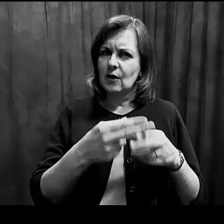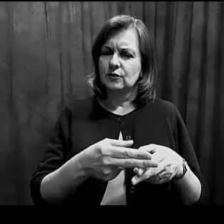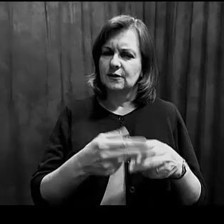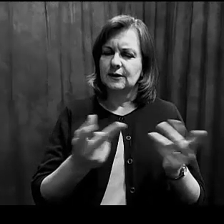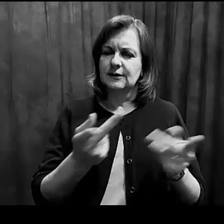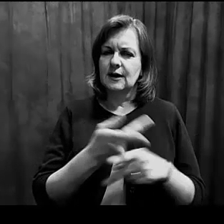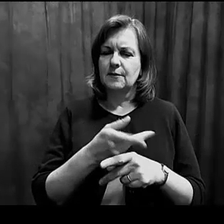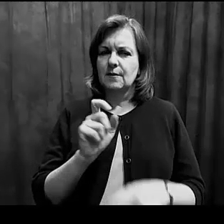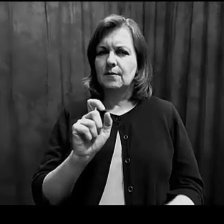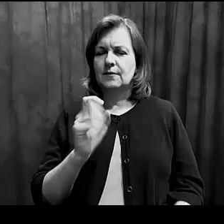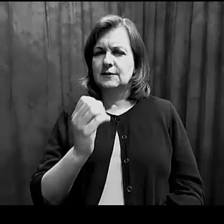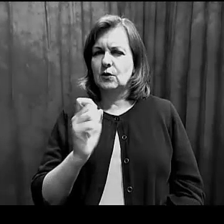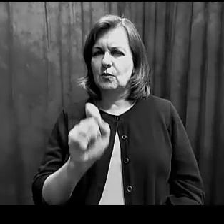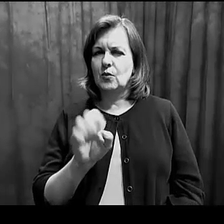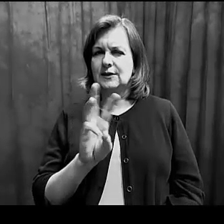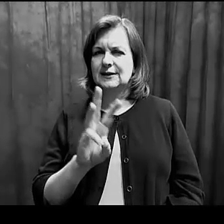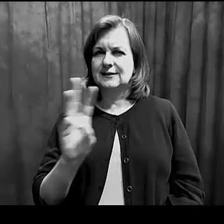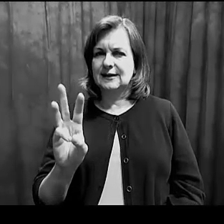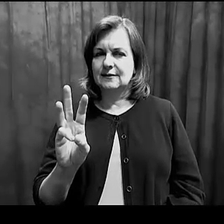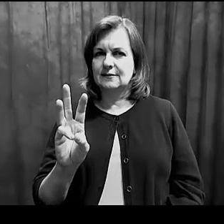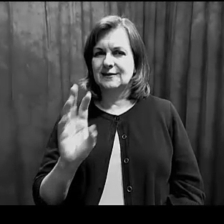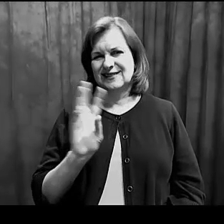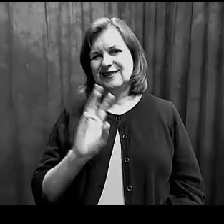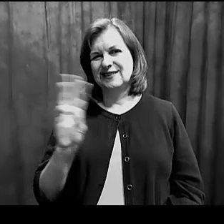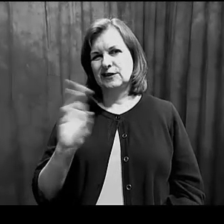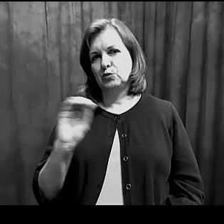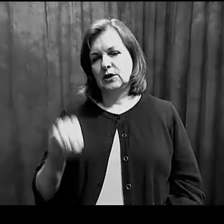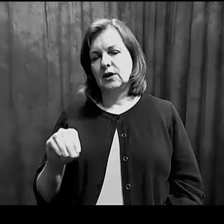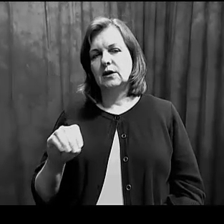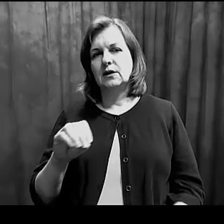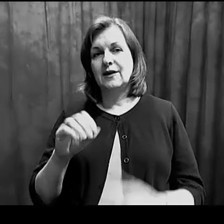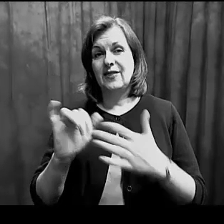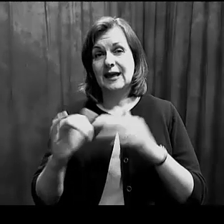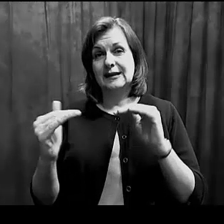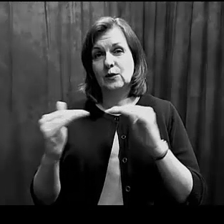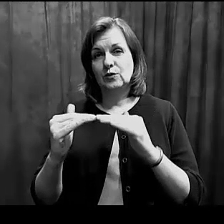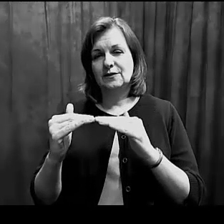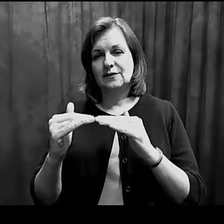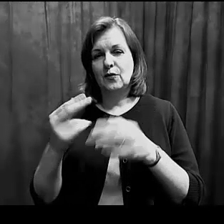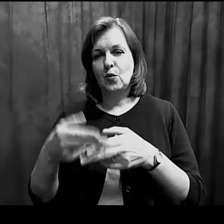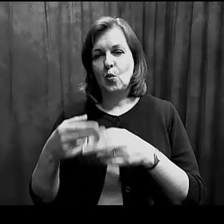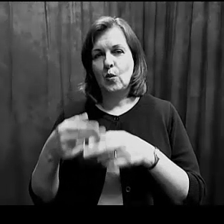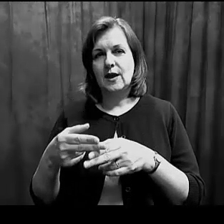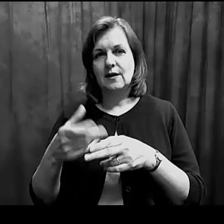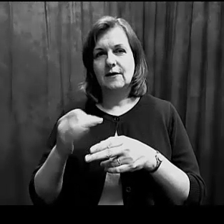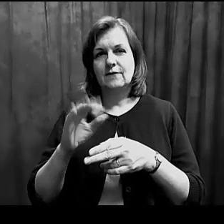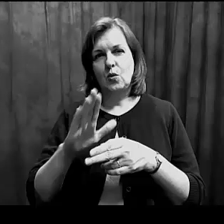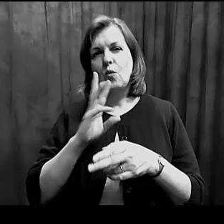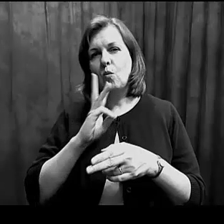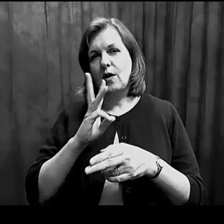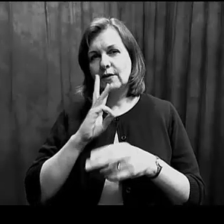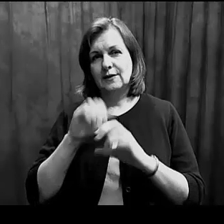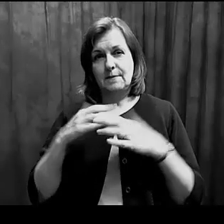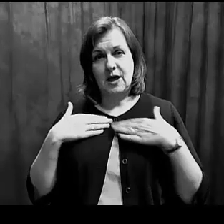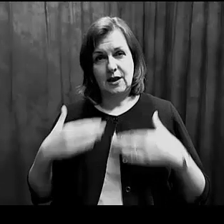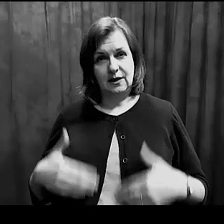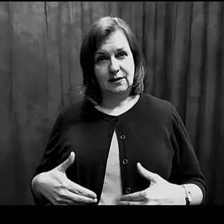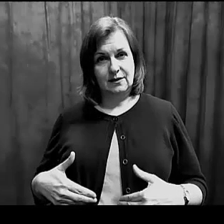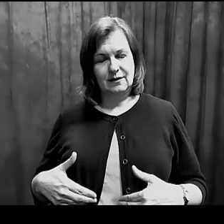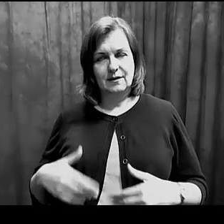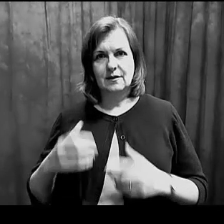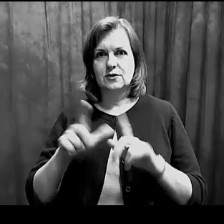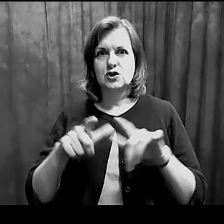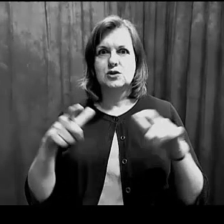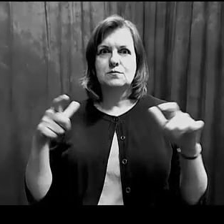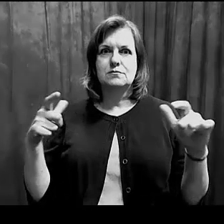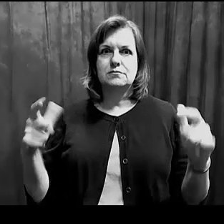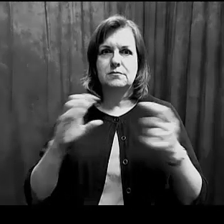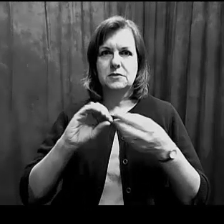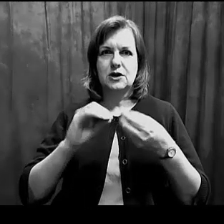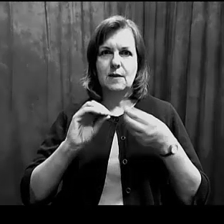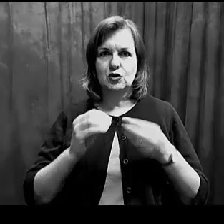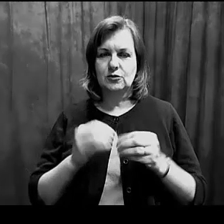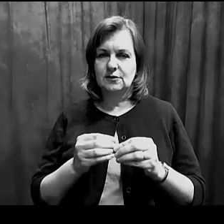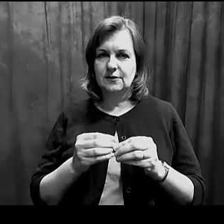the number of pounds that you weigh - multiply it by 0.66 or 66% and that will tell you how much of you is water weight